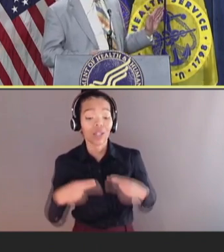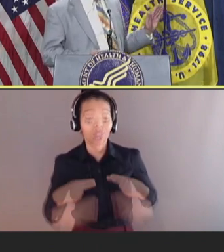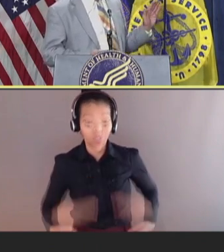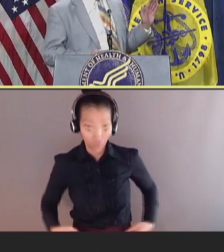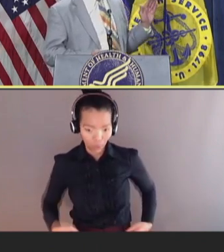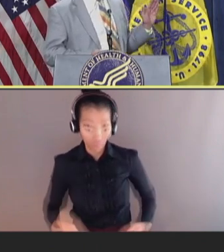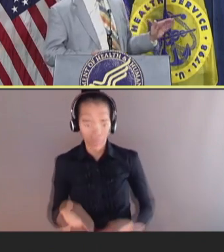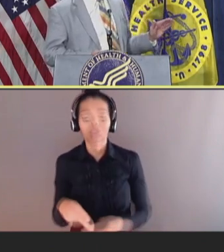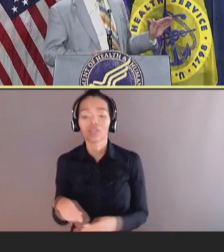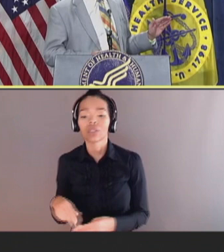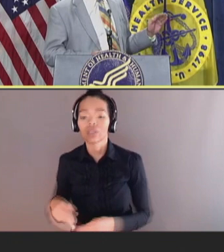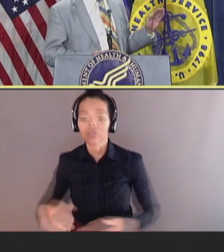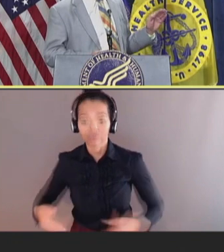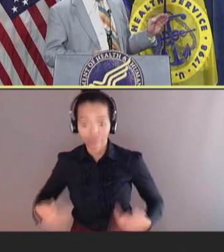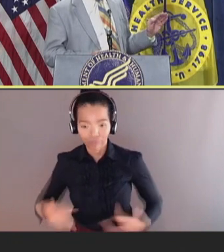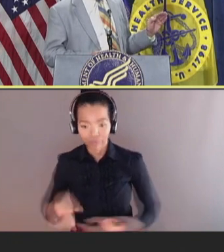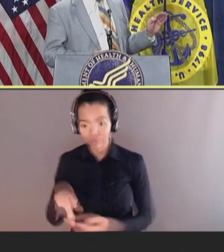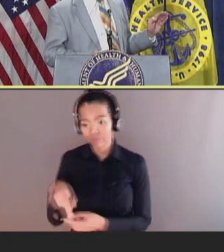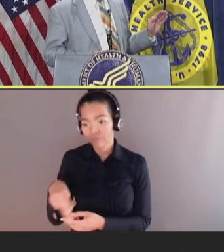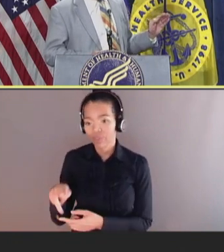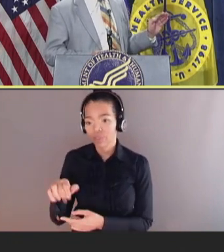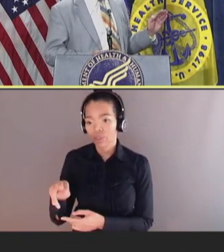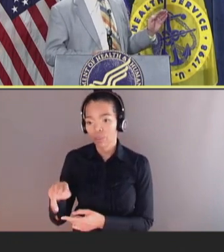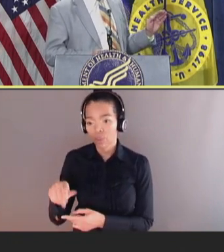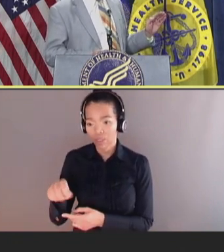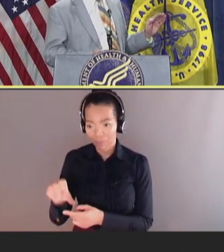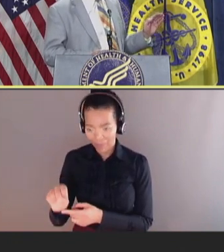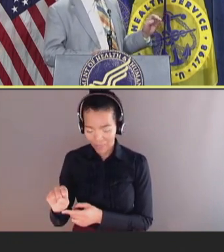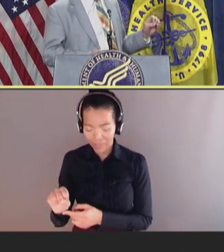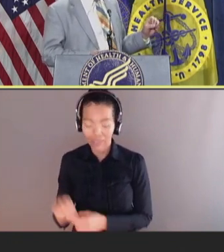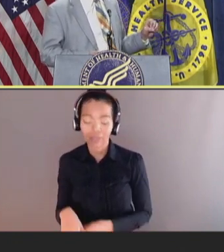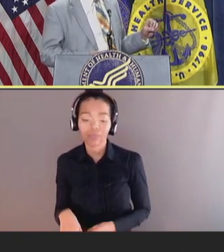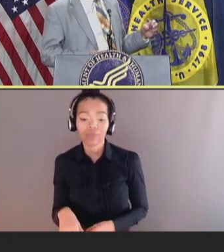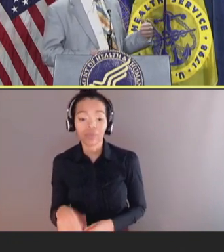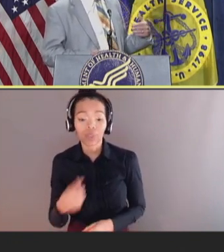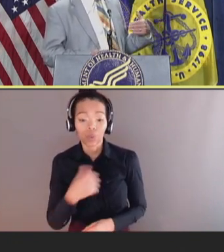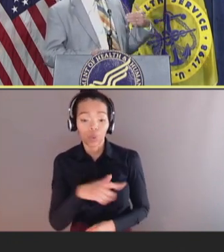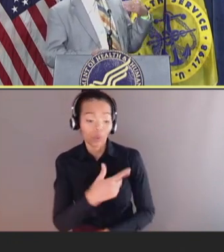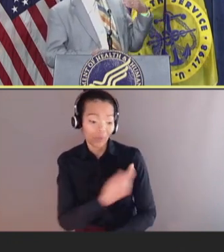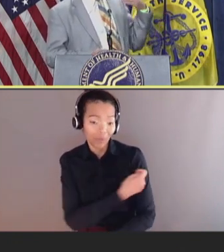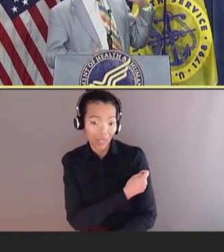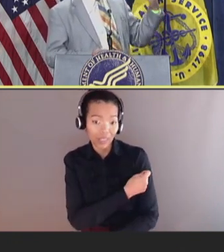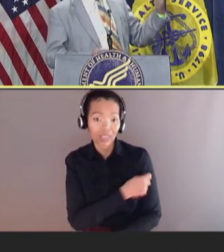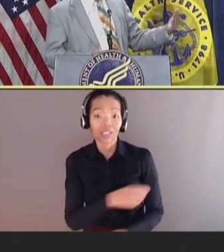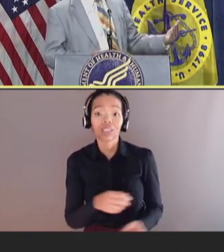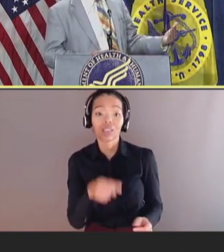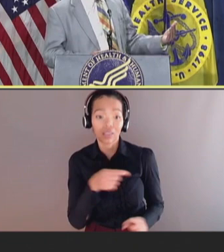and the lung of the monkeys that we vaccinated with mGLP, they had a significant induction of